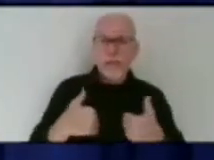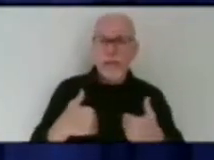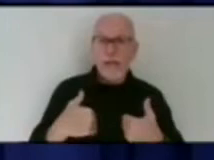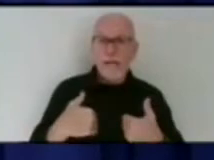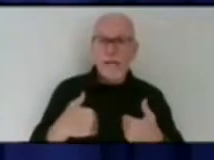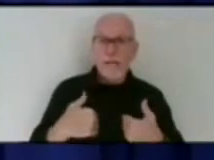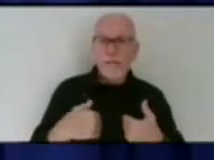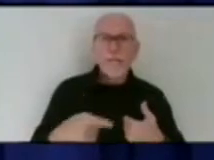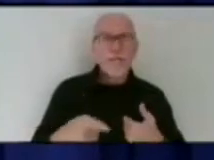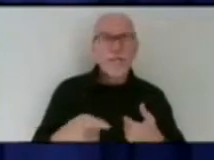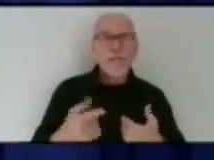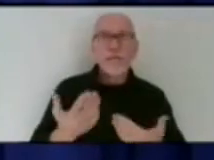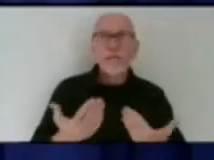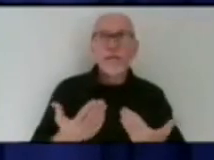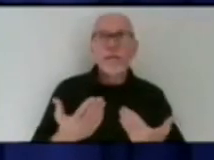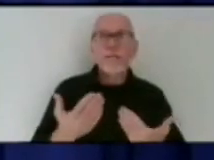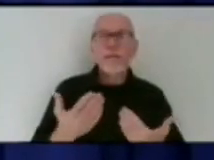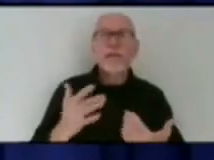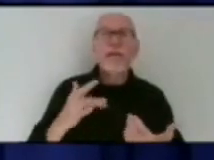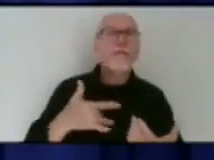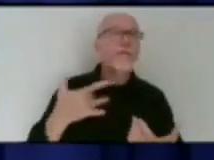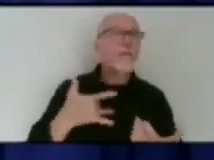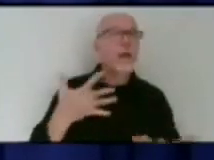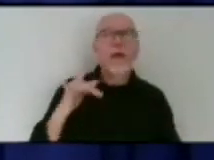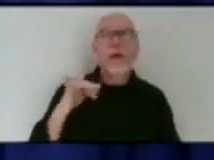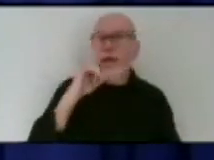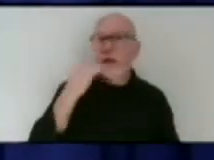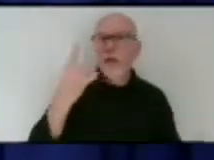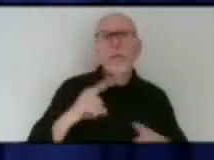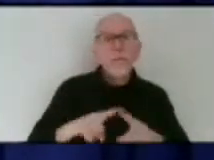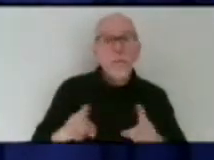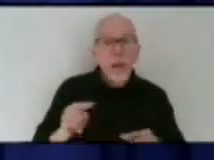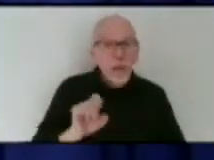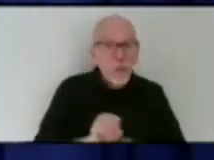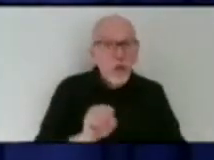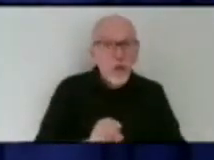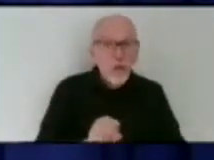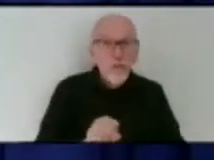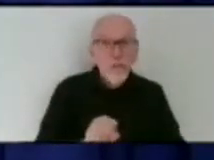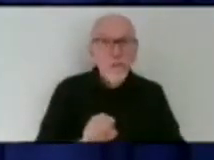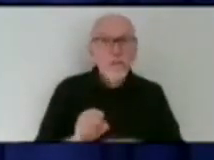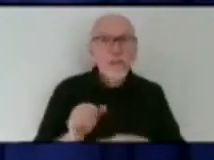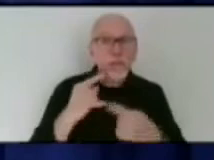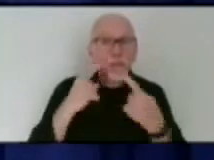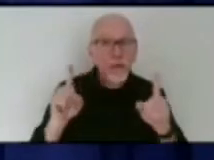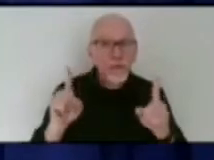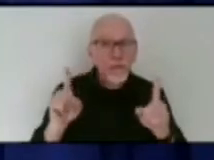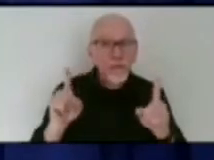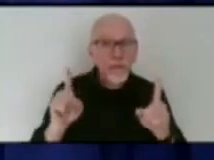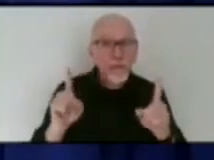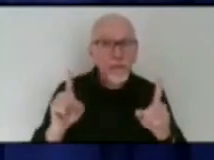the most inconvenient. But they work and what we see is people again not